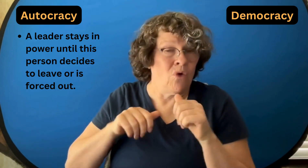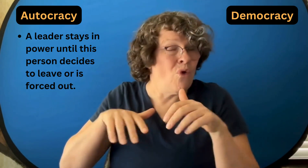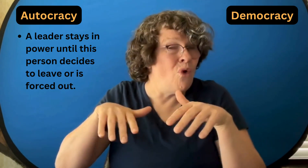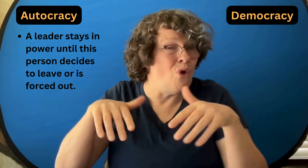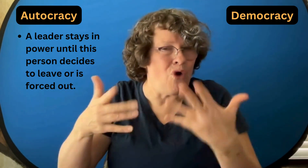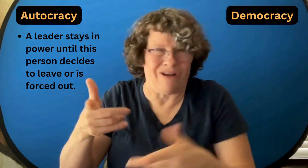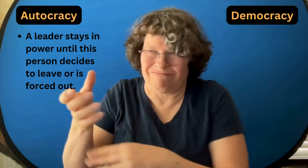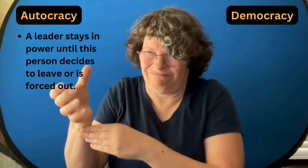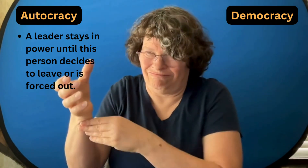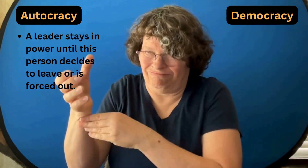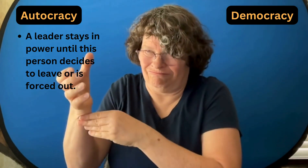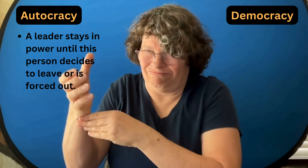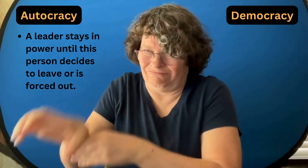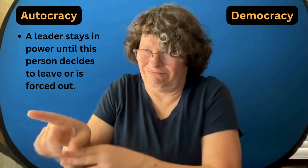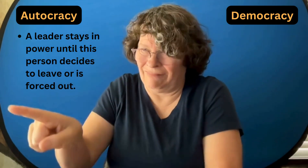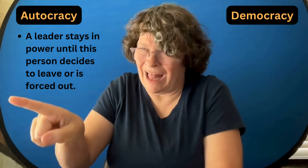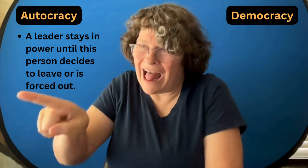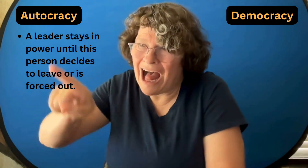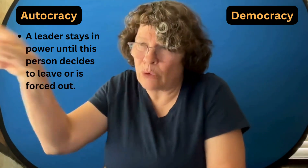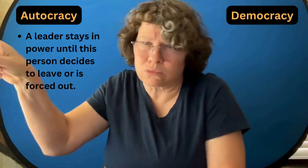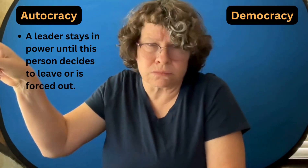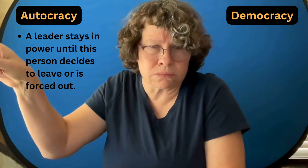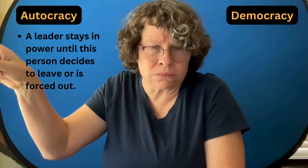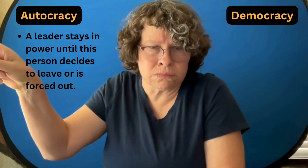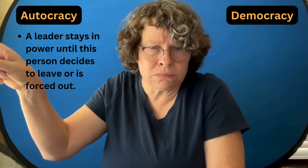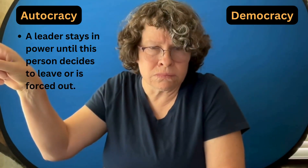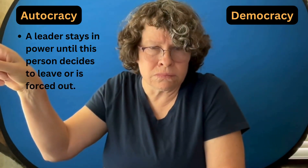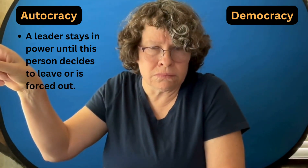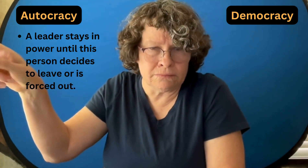or is forced out.